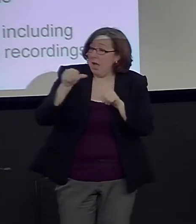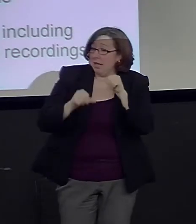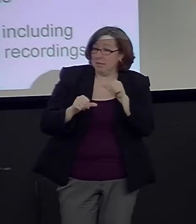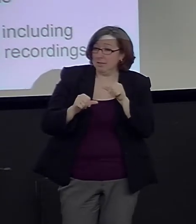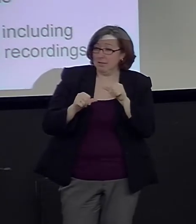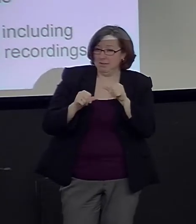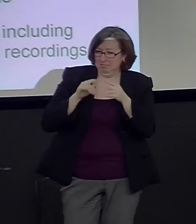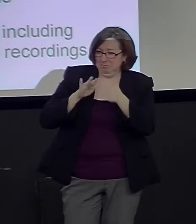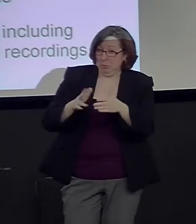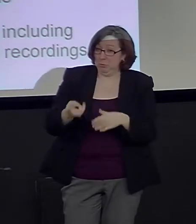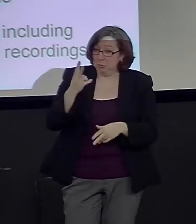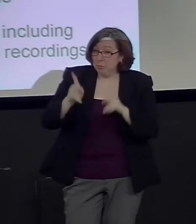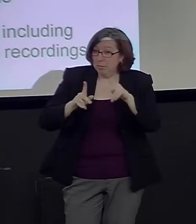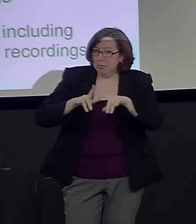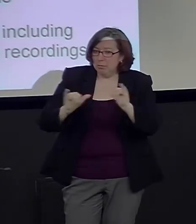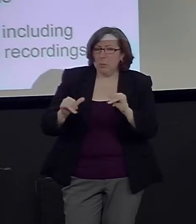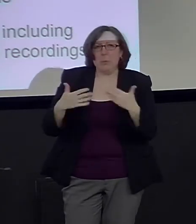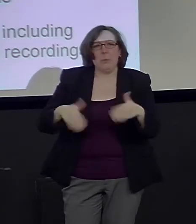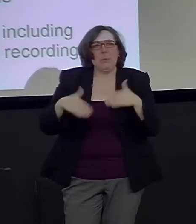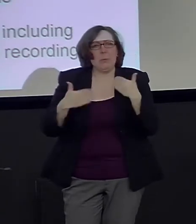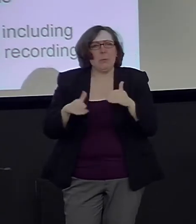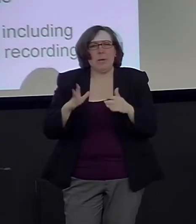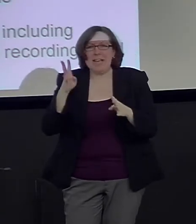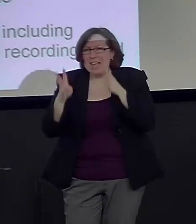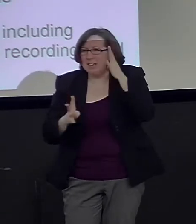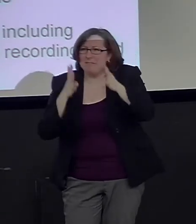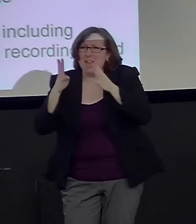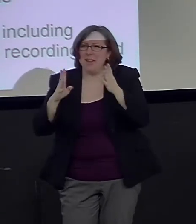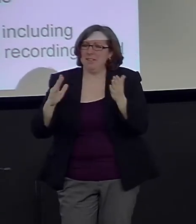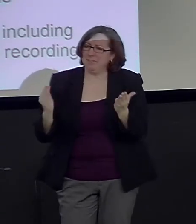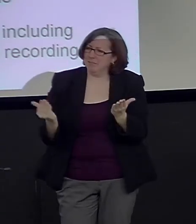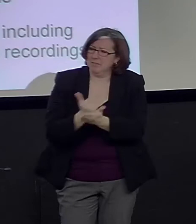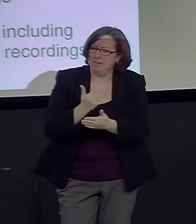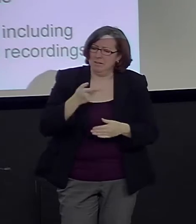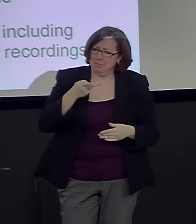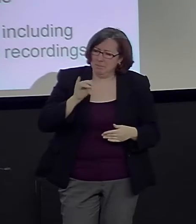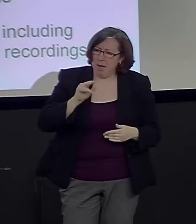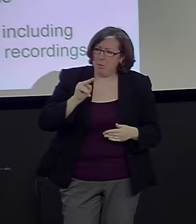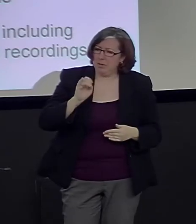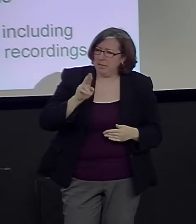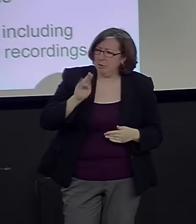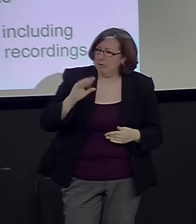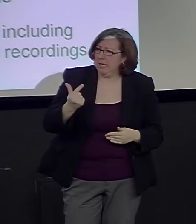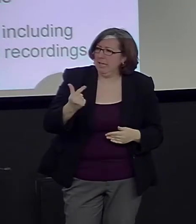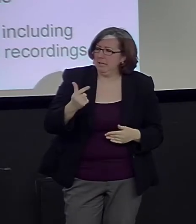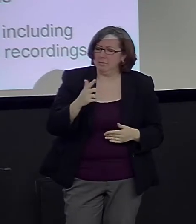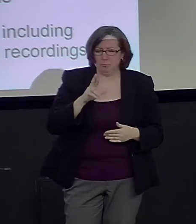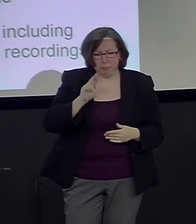really innovative, pioneering, and a very rich area to come.